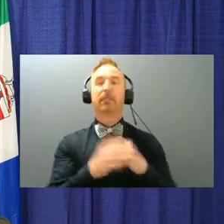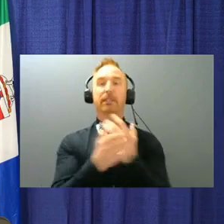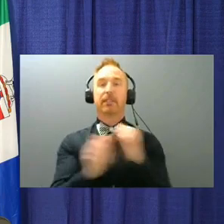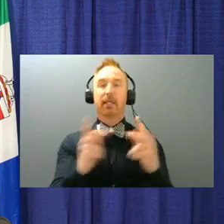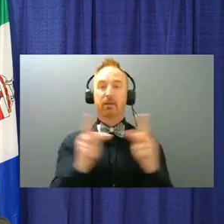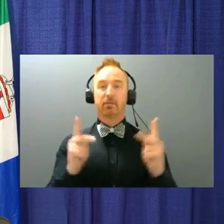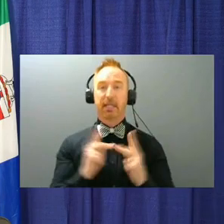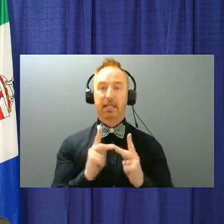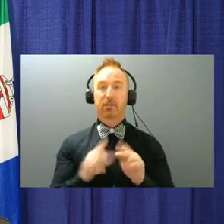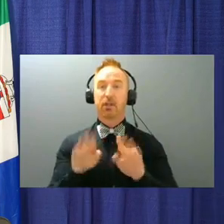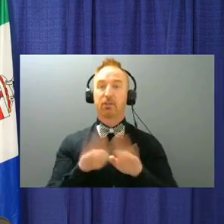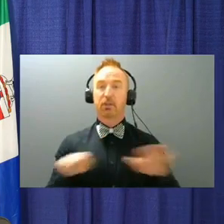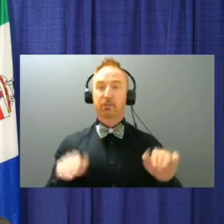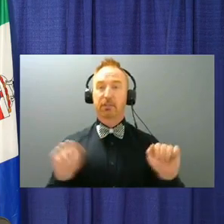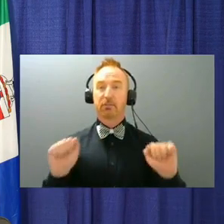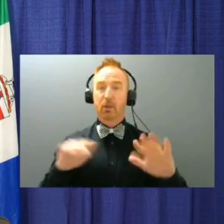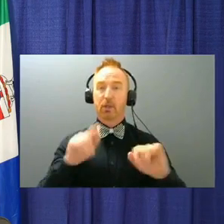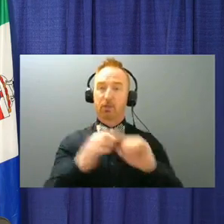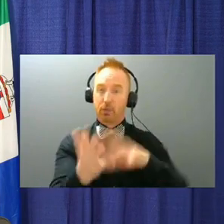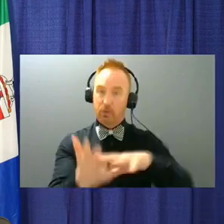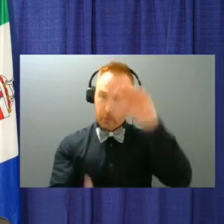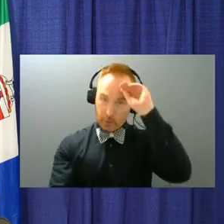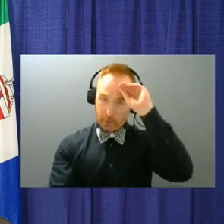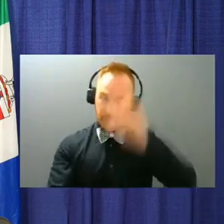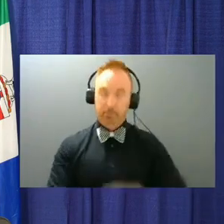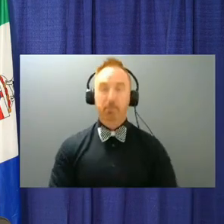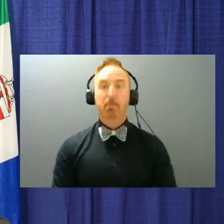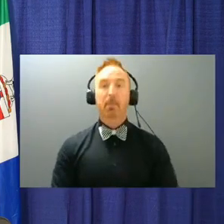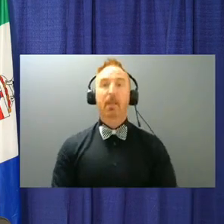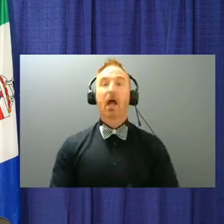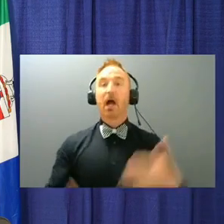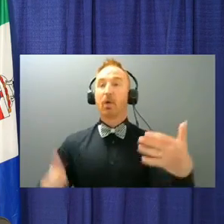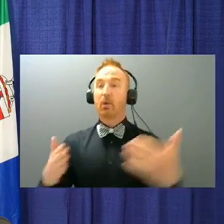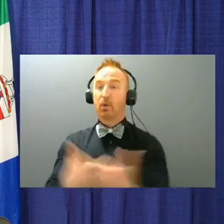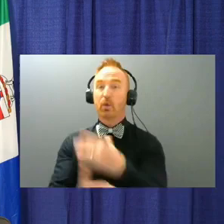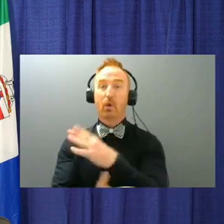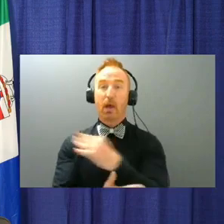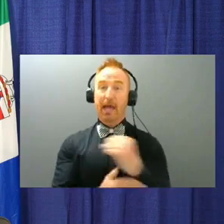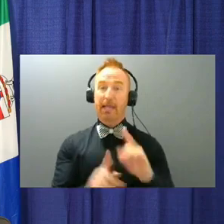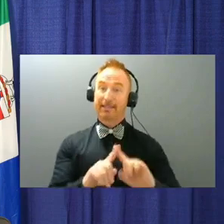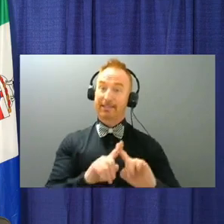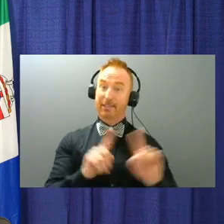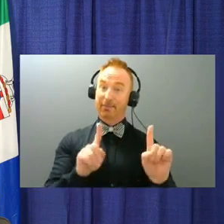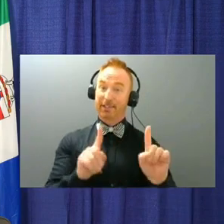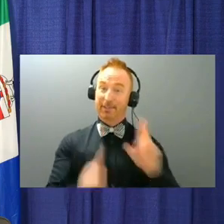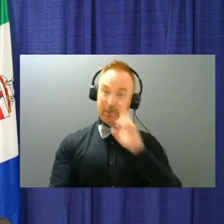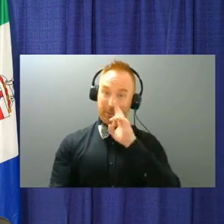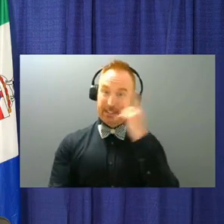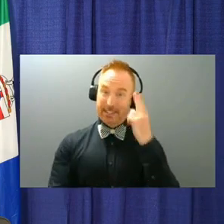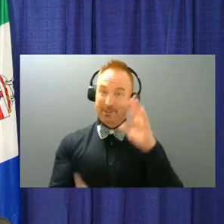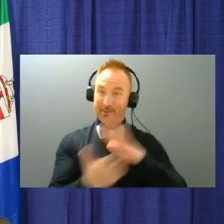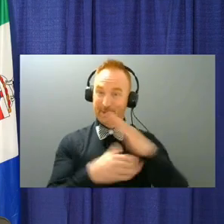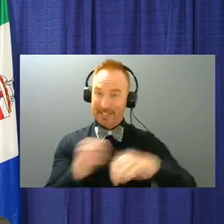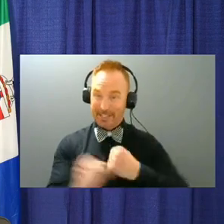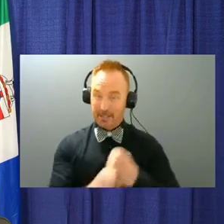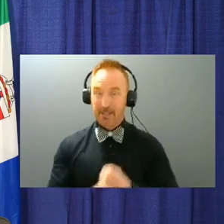As we set the tone for the new and different school year, I would like to thank parents, teachers, administrators, the